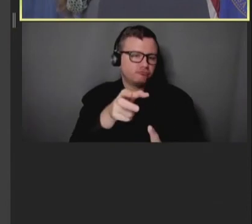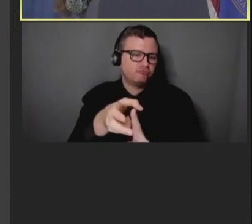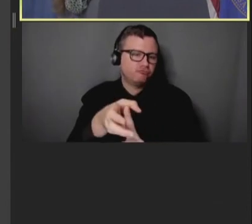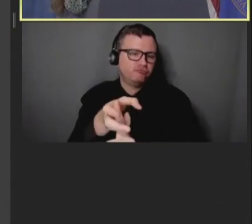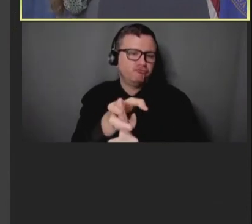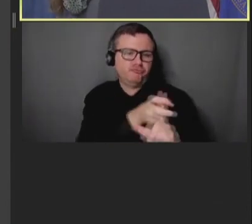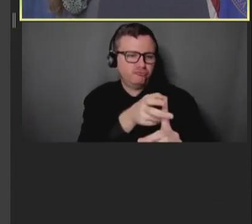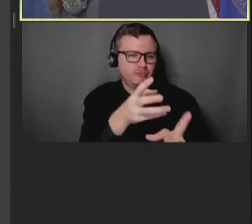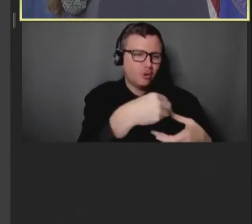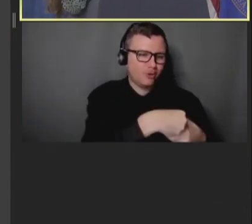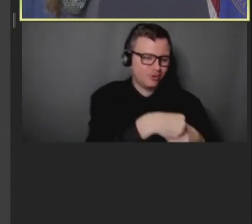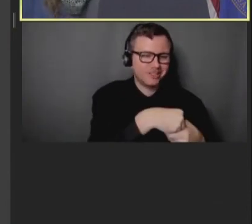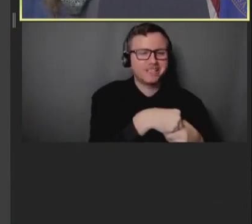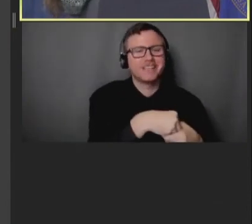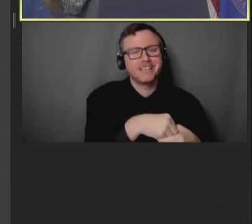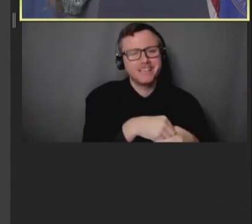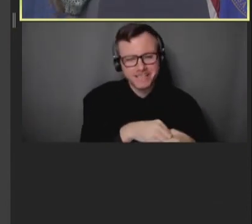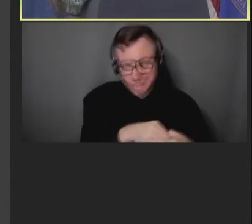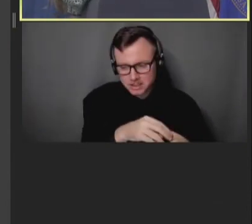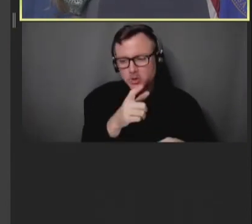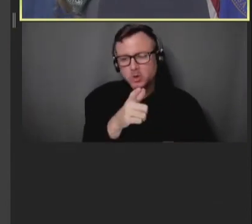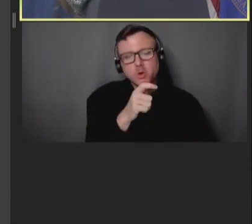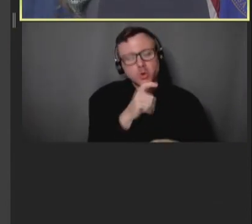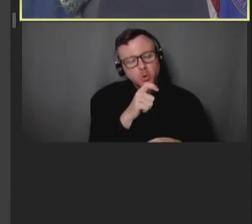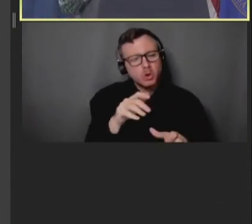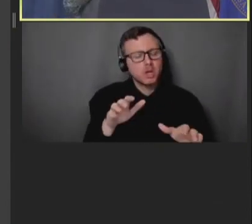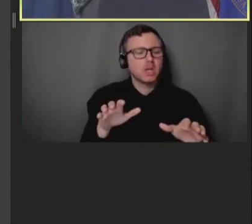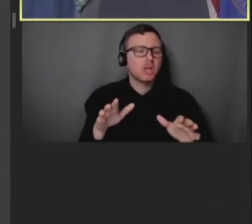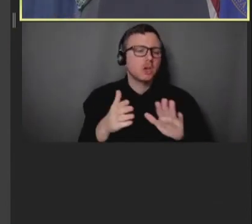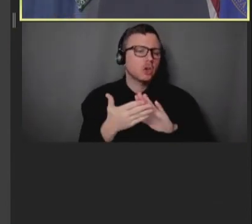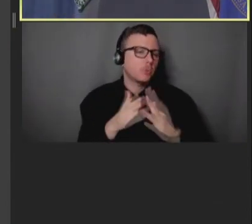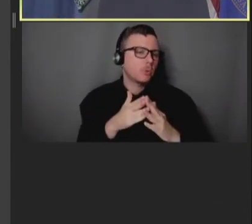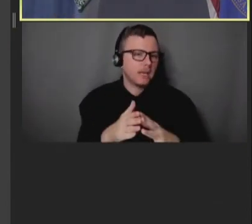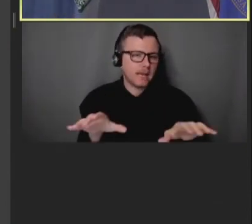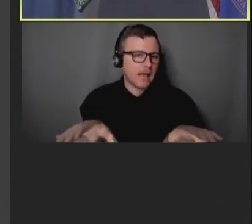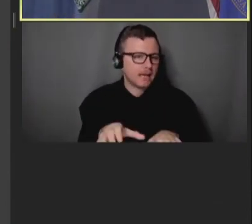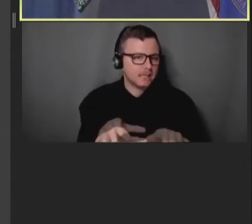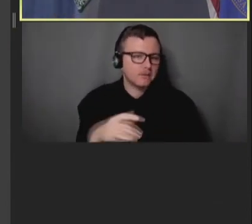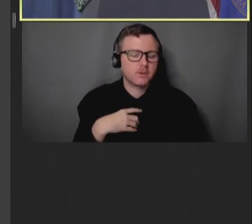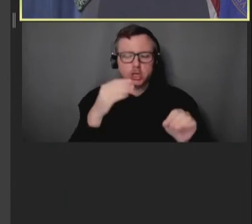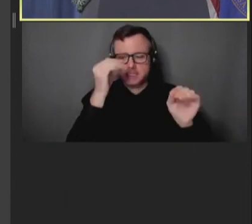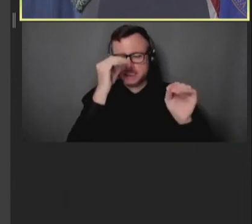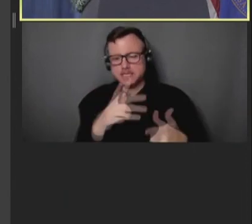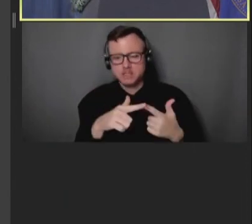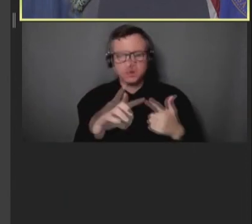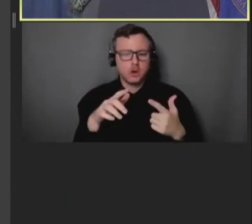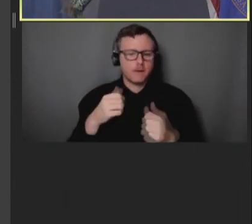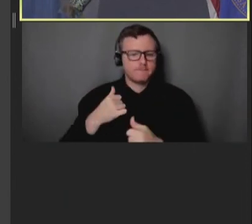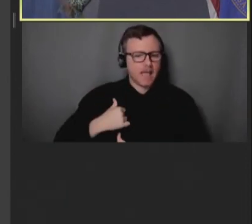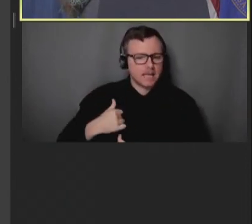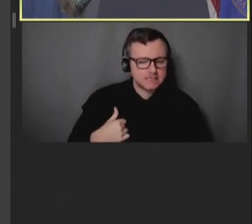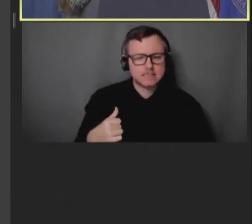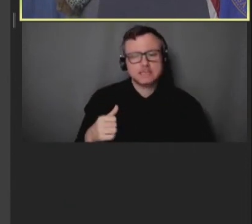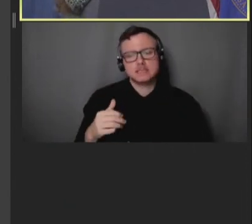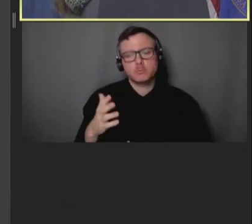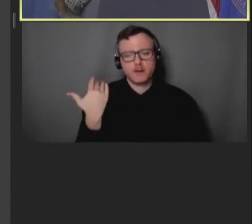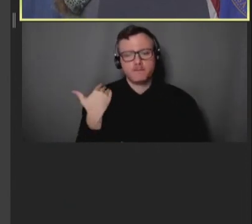who are community active. You know, we are teachers, we are vets, we are people who work